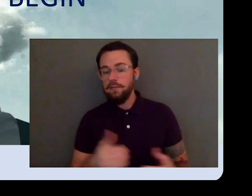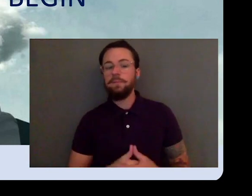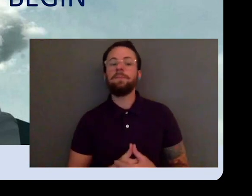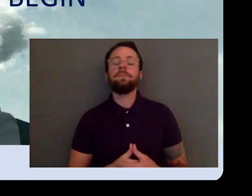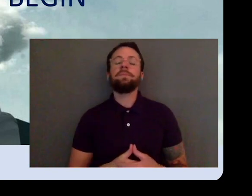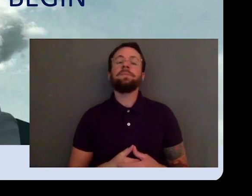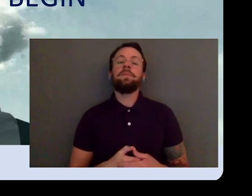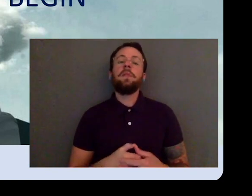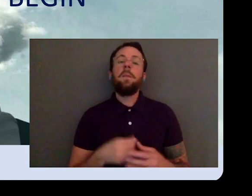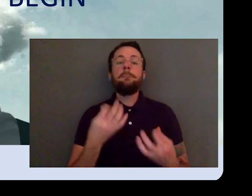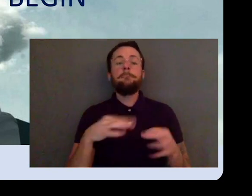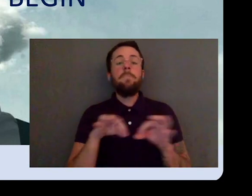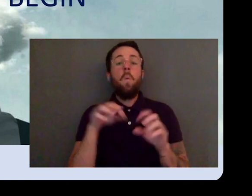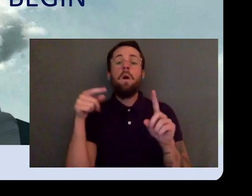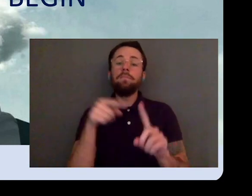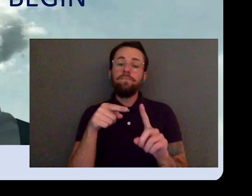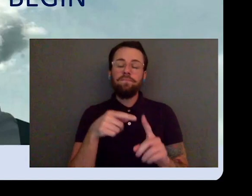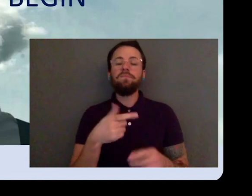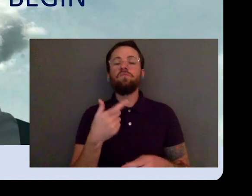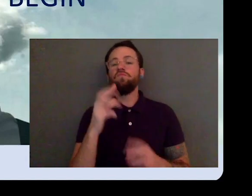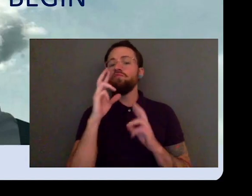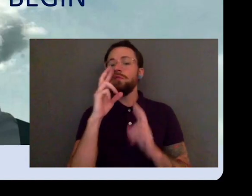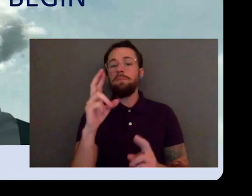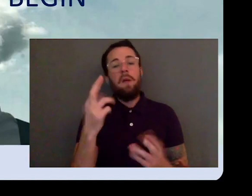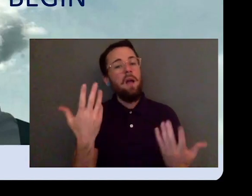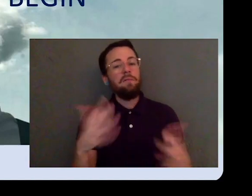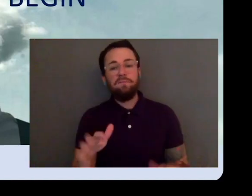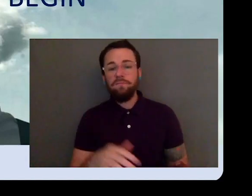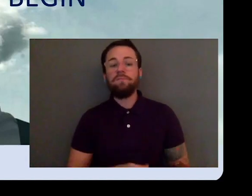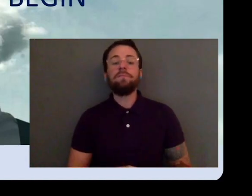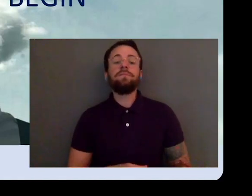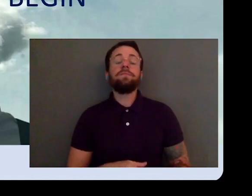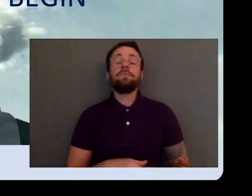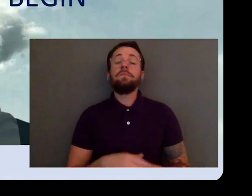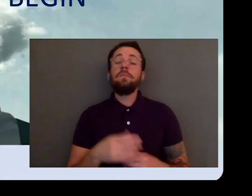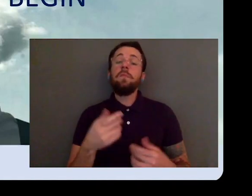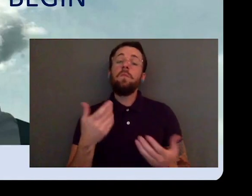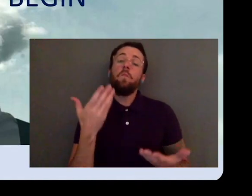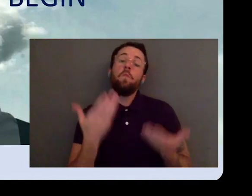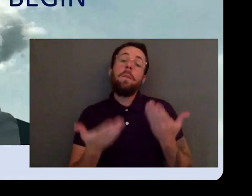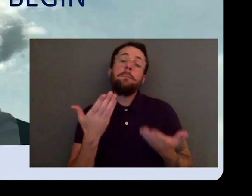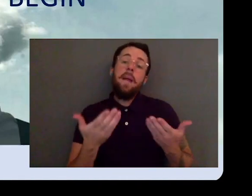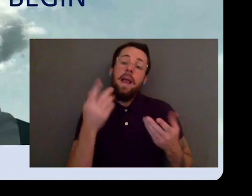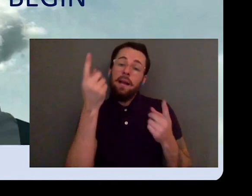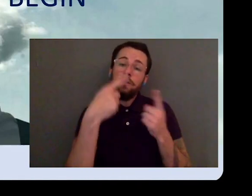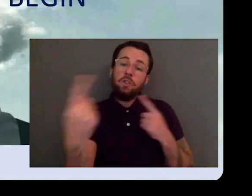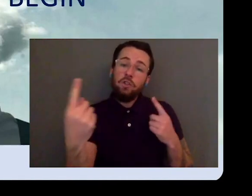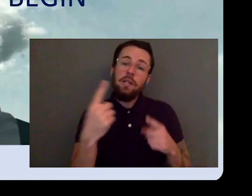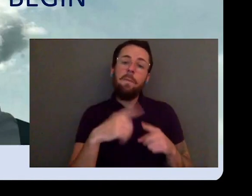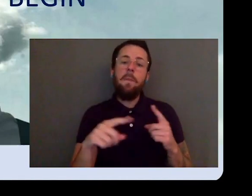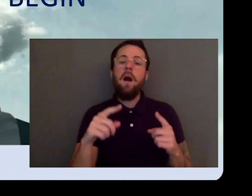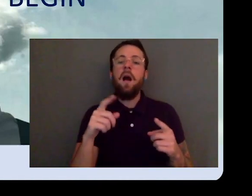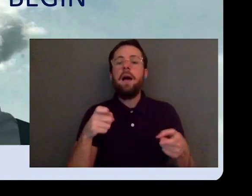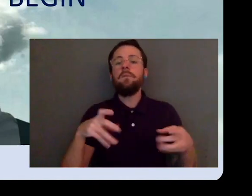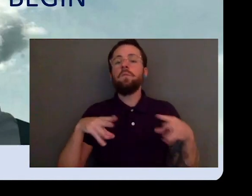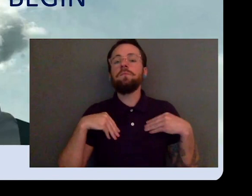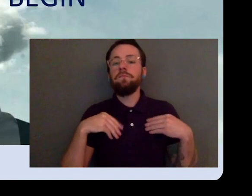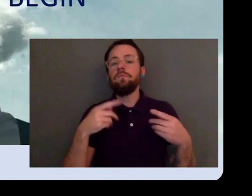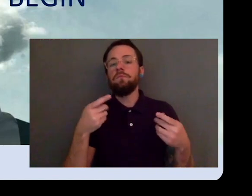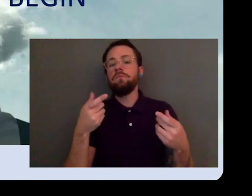identity, especially in children. What is important and what I ask of you today is that we respect each other.